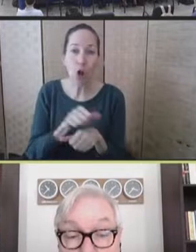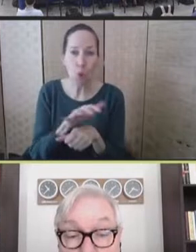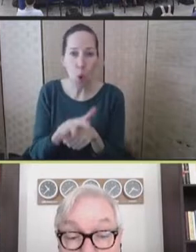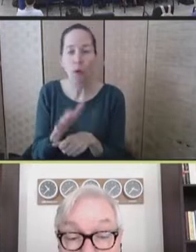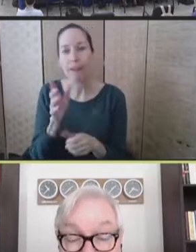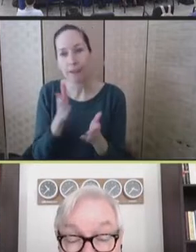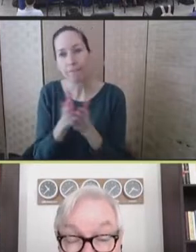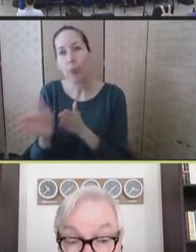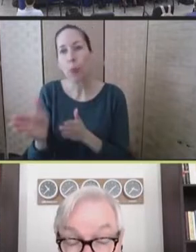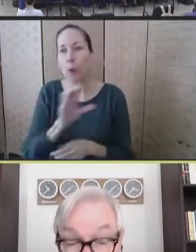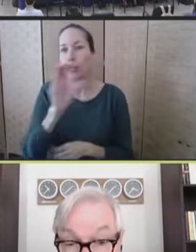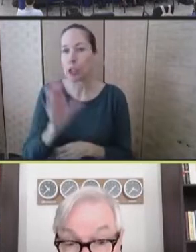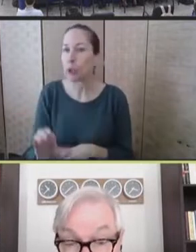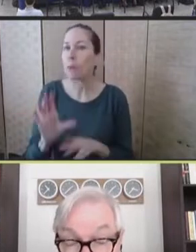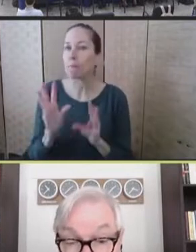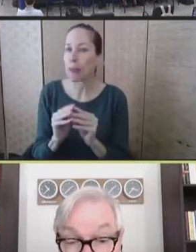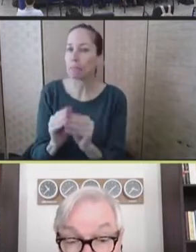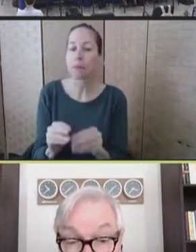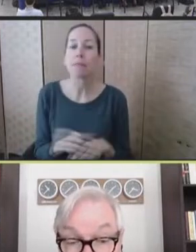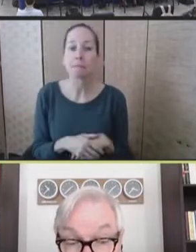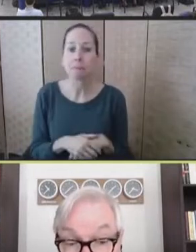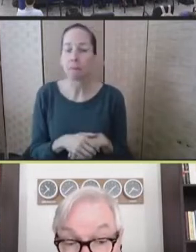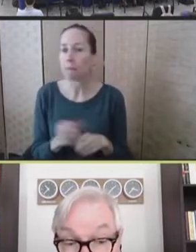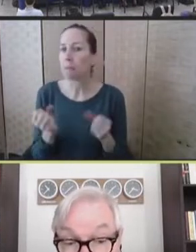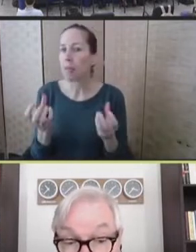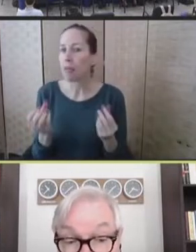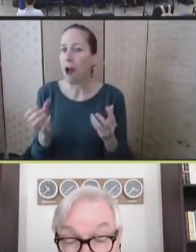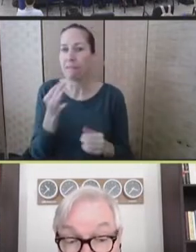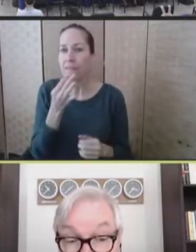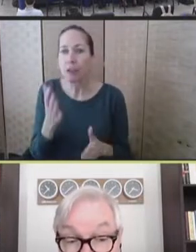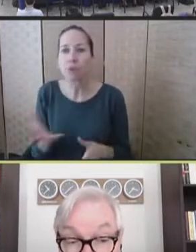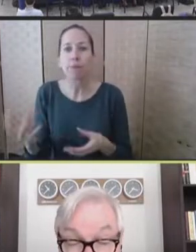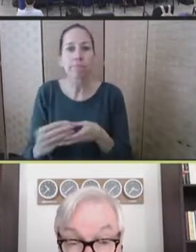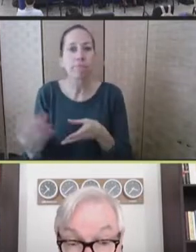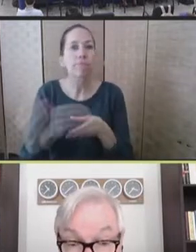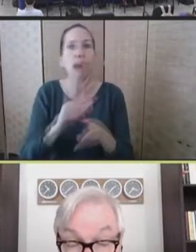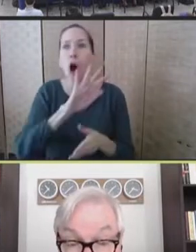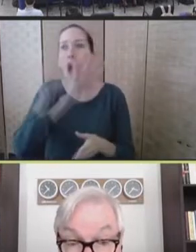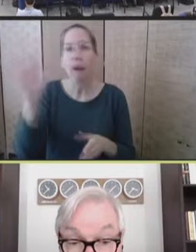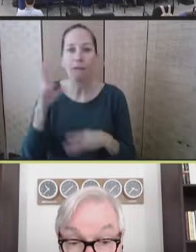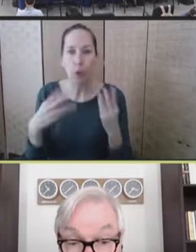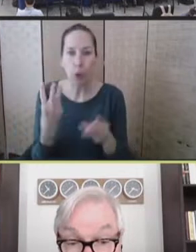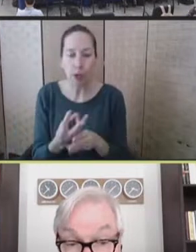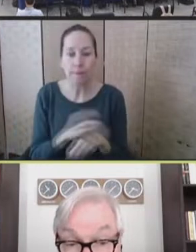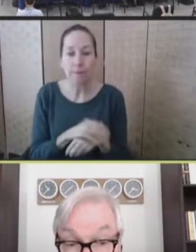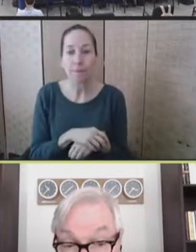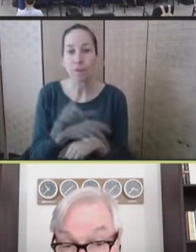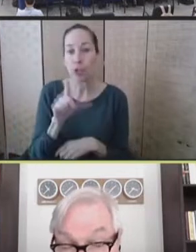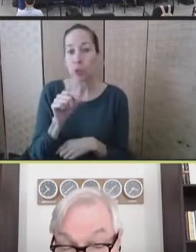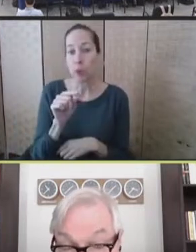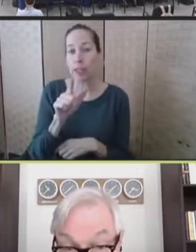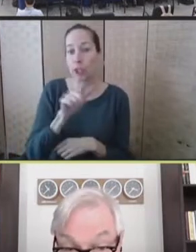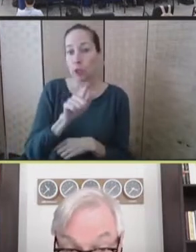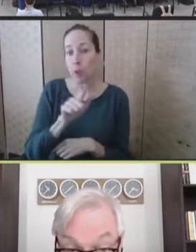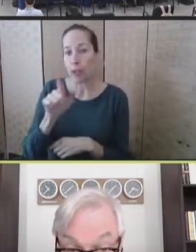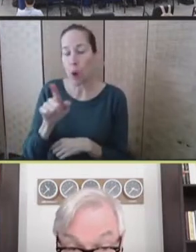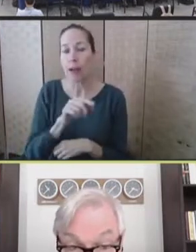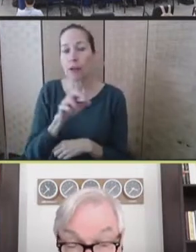But nonetheless, we had extensive involvement from experts around the world. And in 2021, the roadmap was actually launched and available.